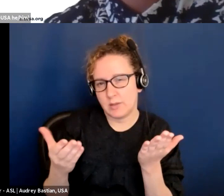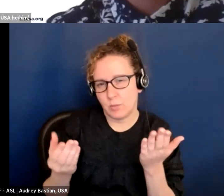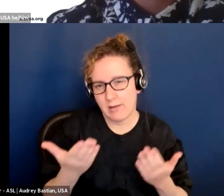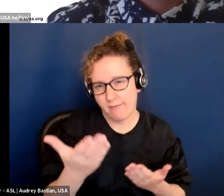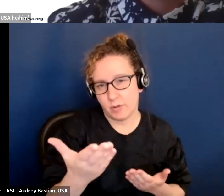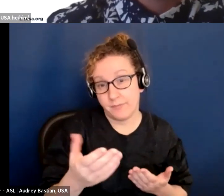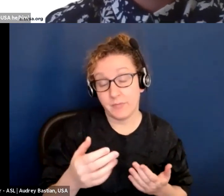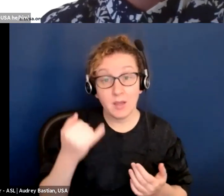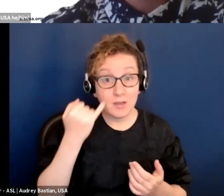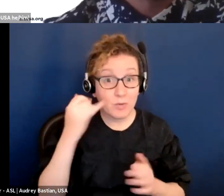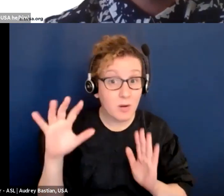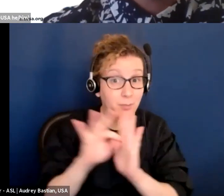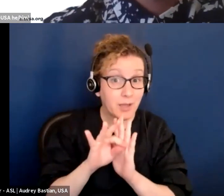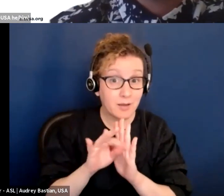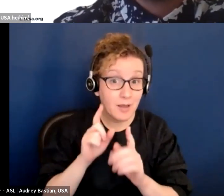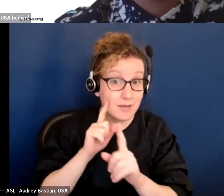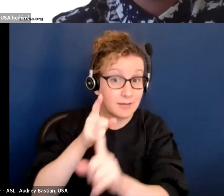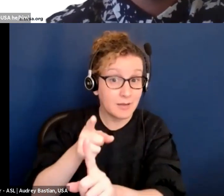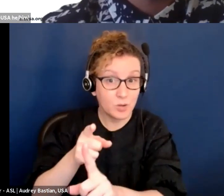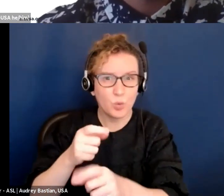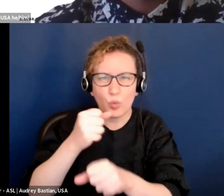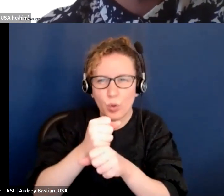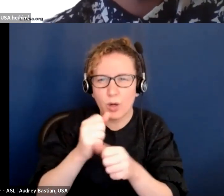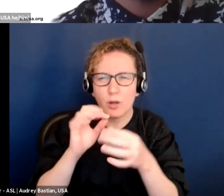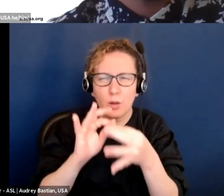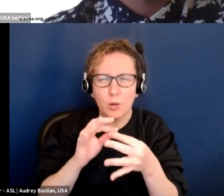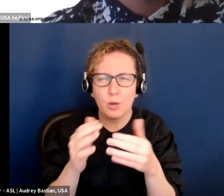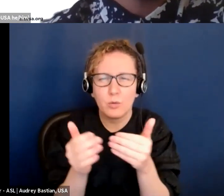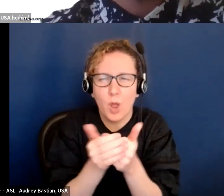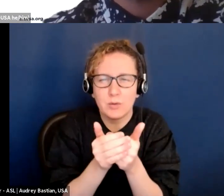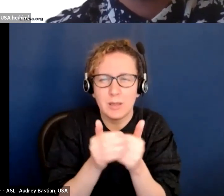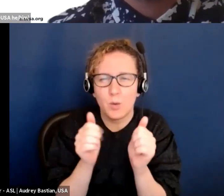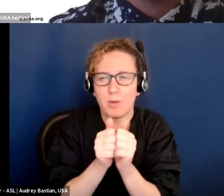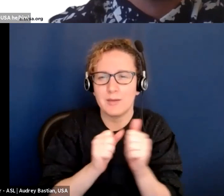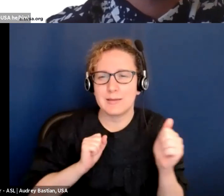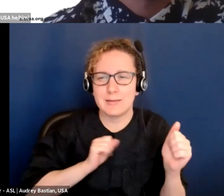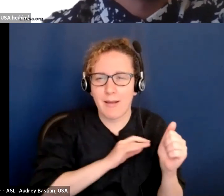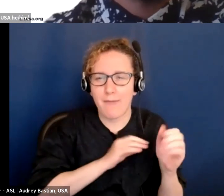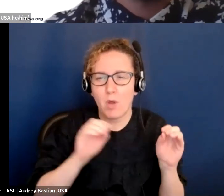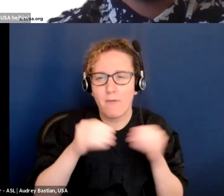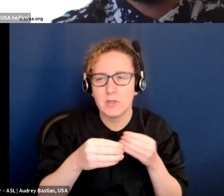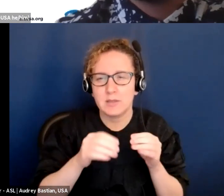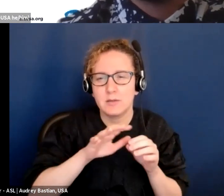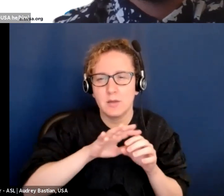pick a destination is that we work closely with our staff offices abroad. In many cases,